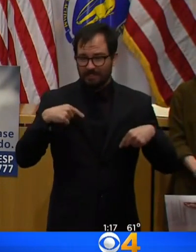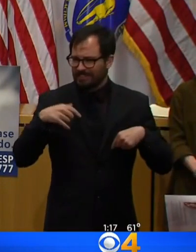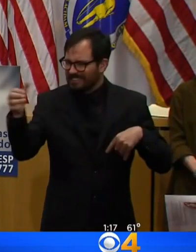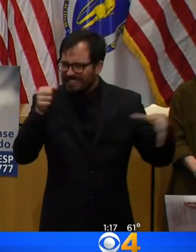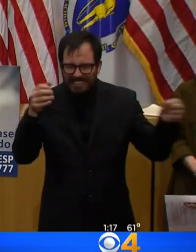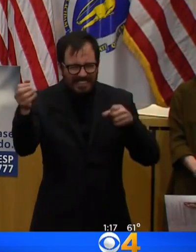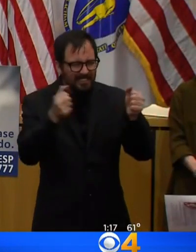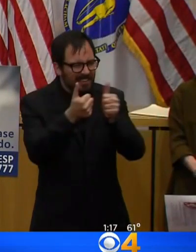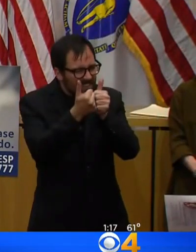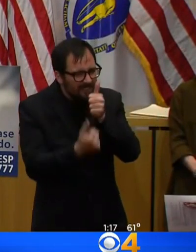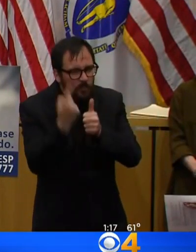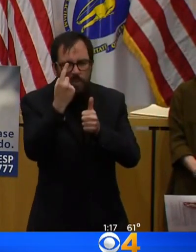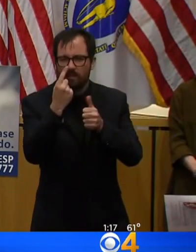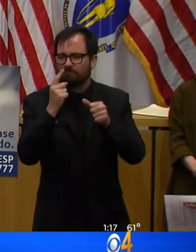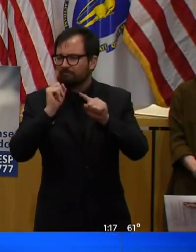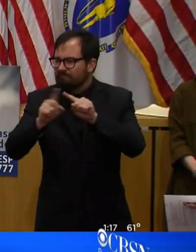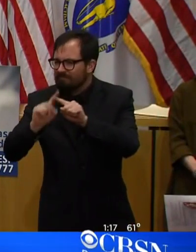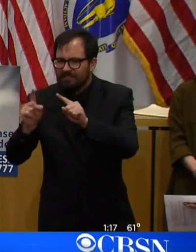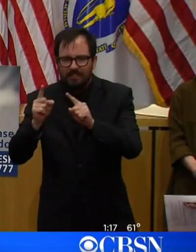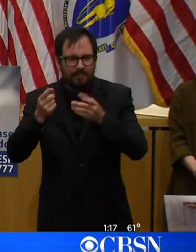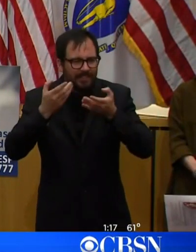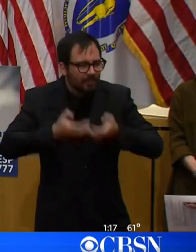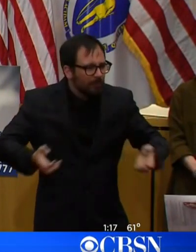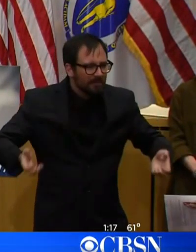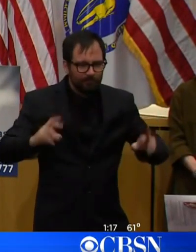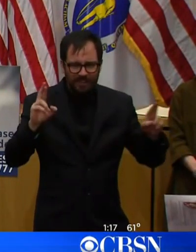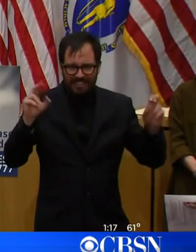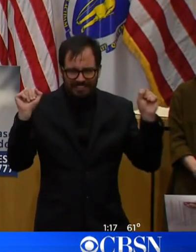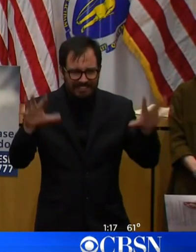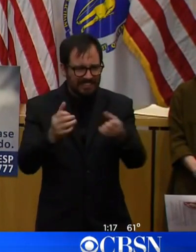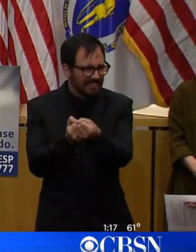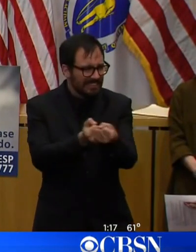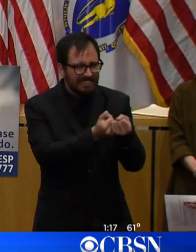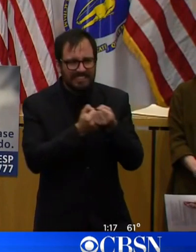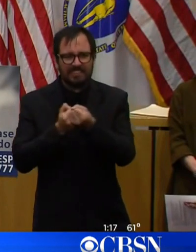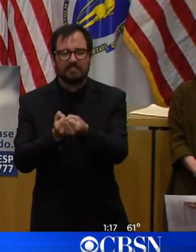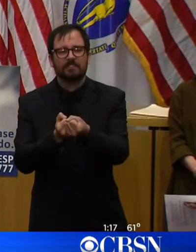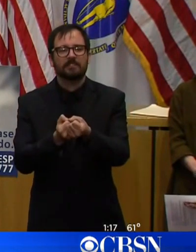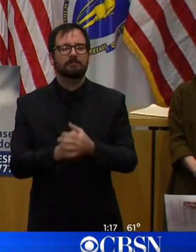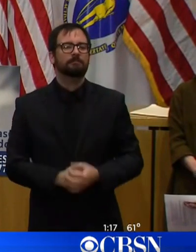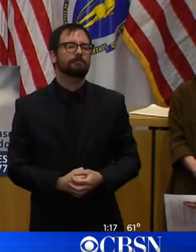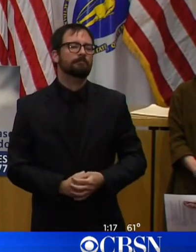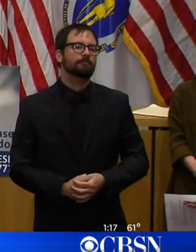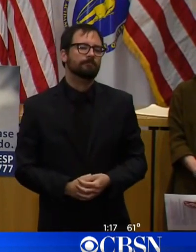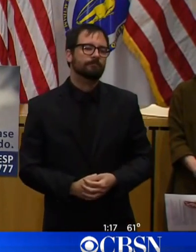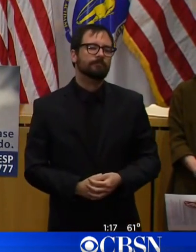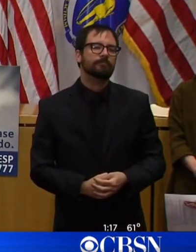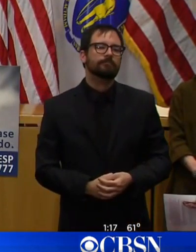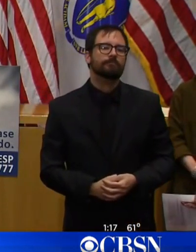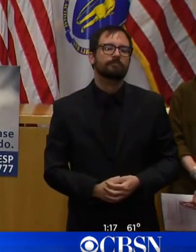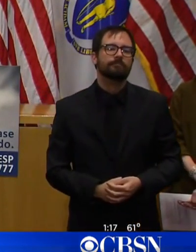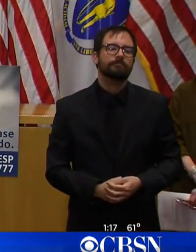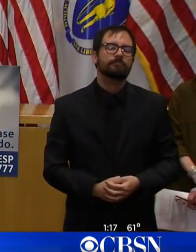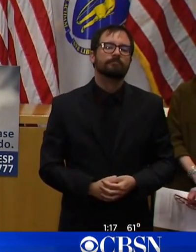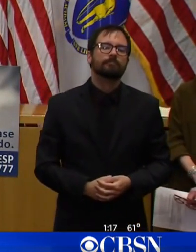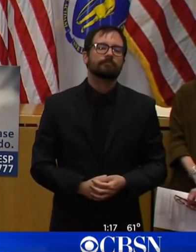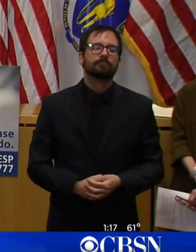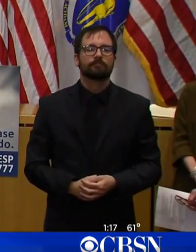THIS EMERGENCY WITH EVERY POSSIBLE RESOURCE. I WANT TO GIVE A COUPLE OF UPDATES HERE.